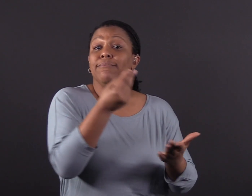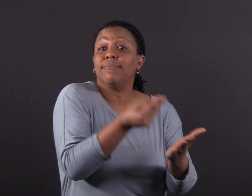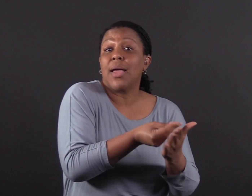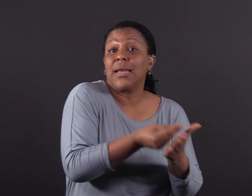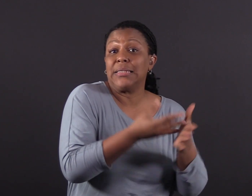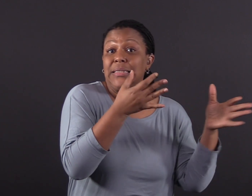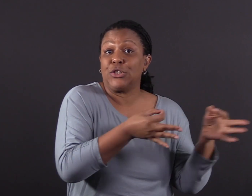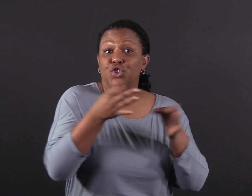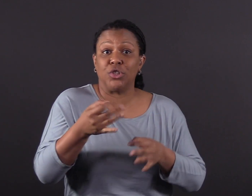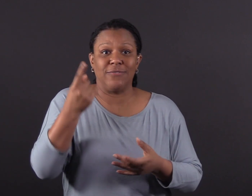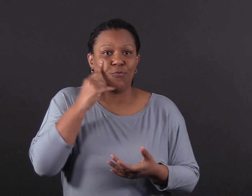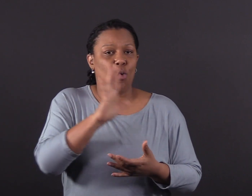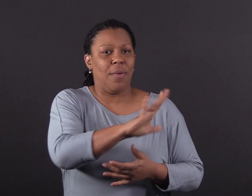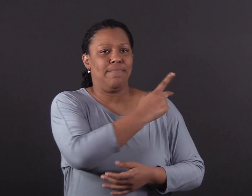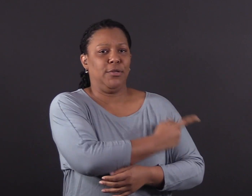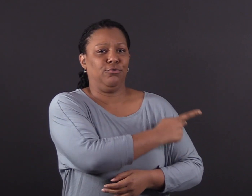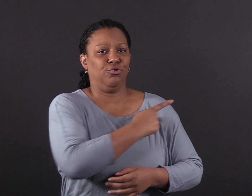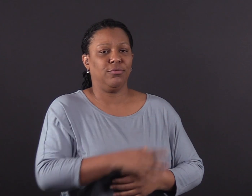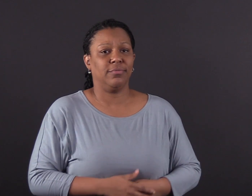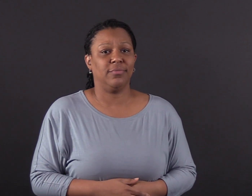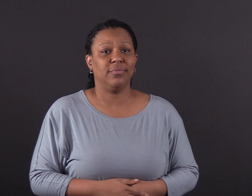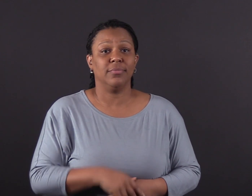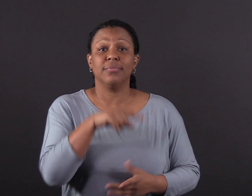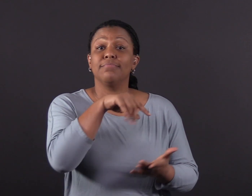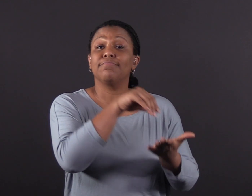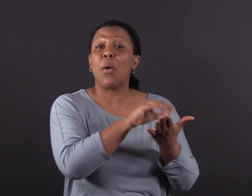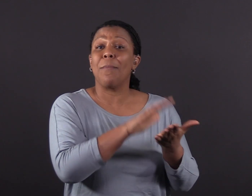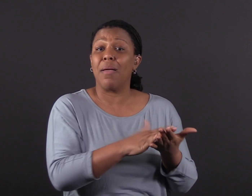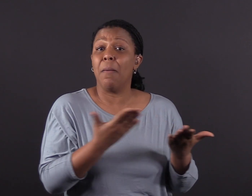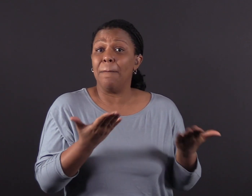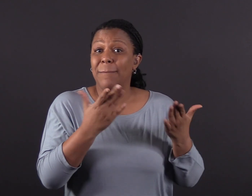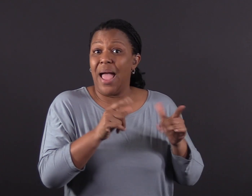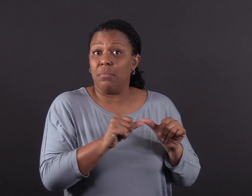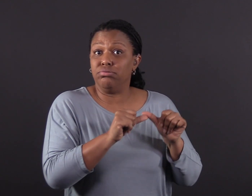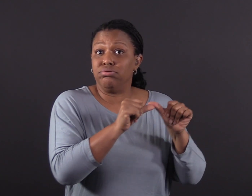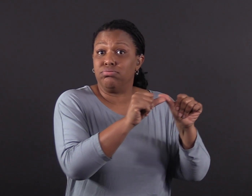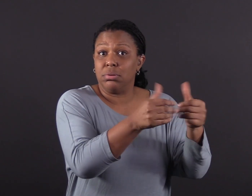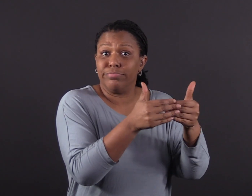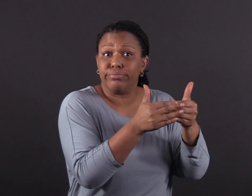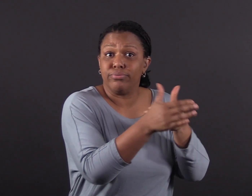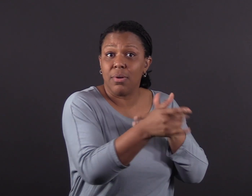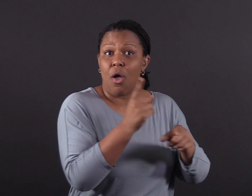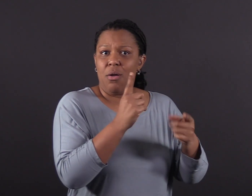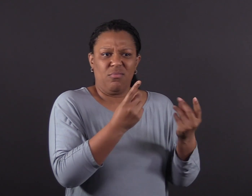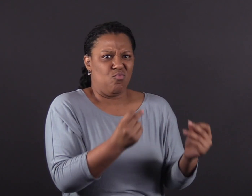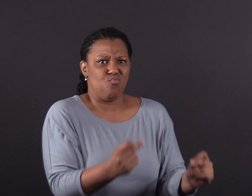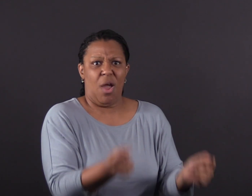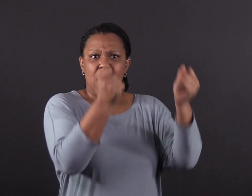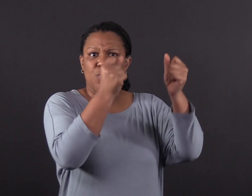and/or financial decisions for the patient. This document may go into effect right away, while